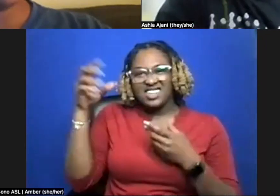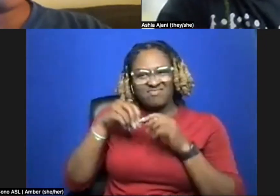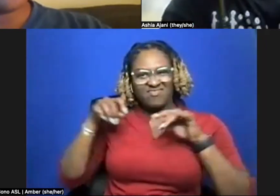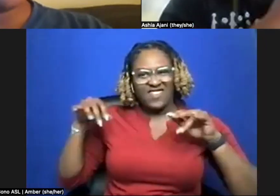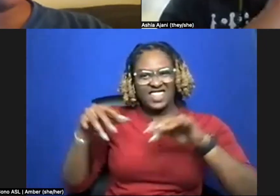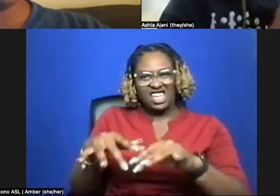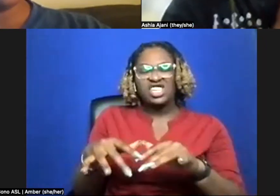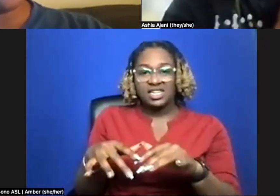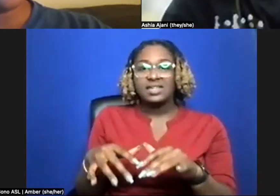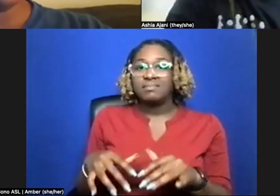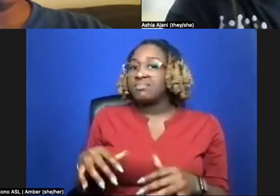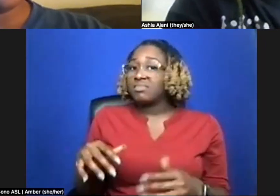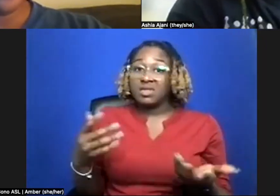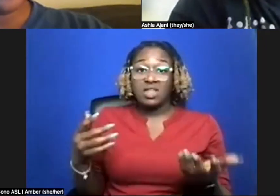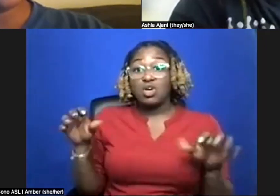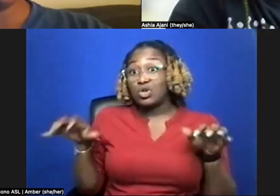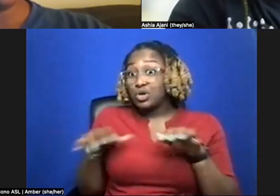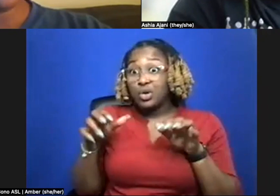they're just kind of doing what they're naturally drawn to do.